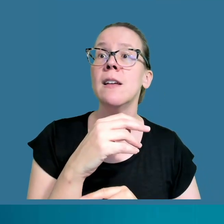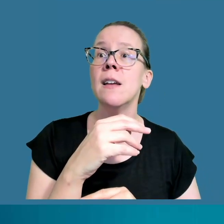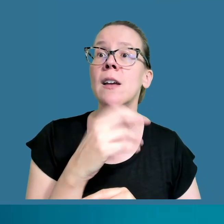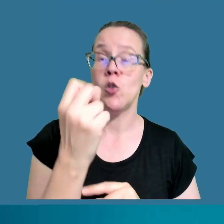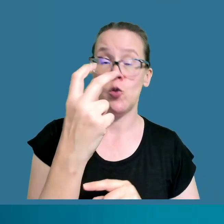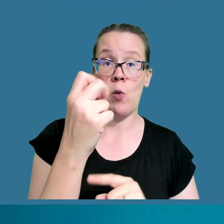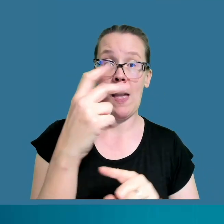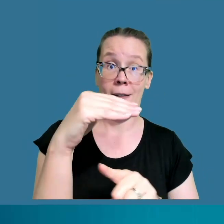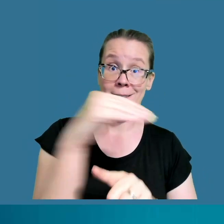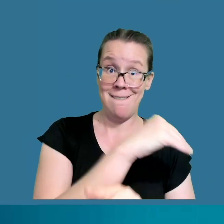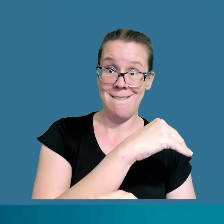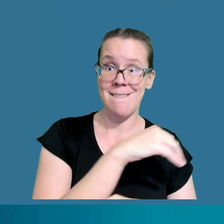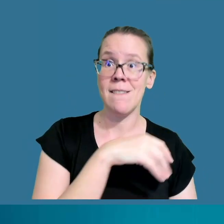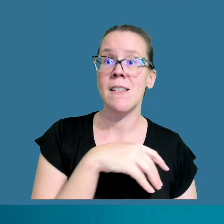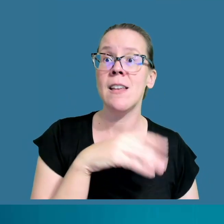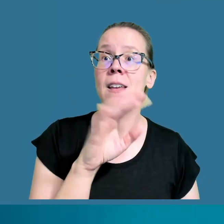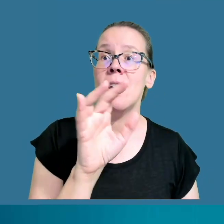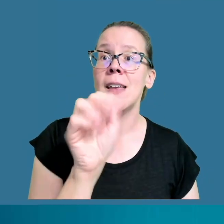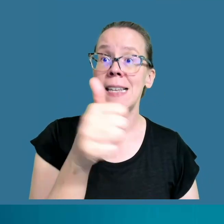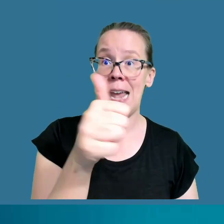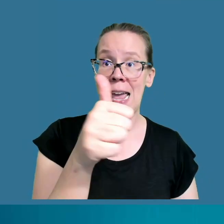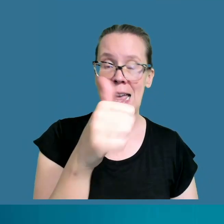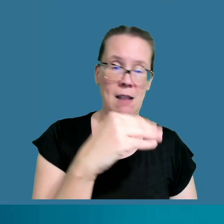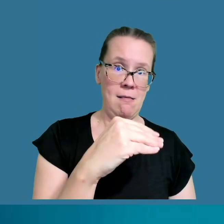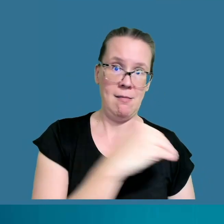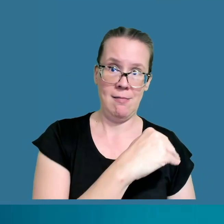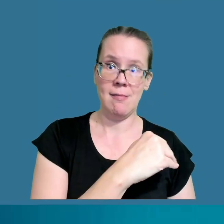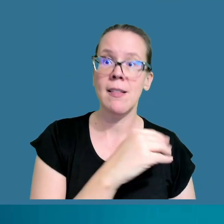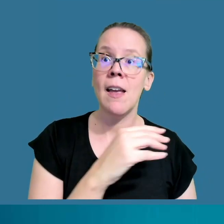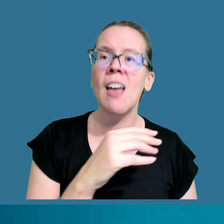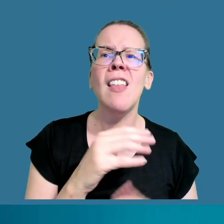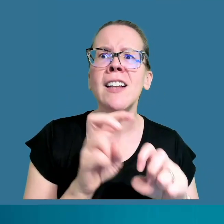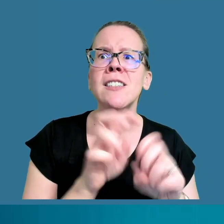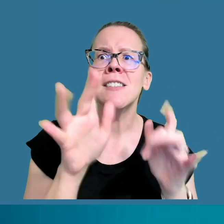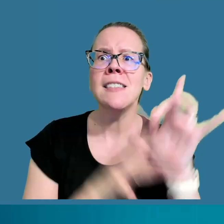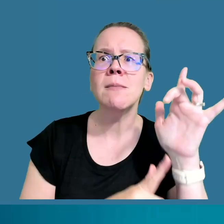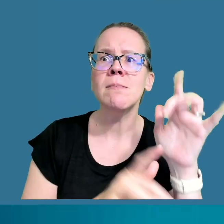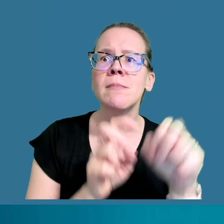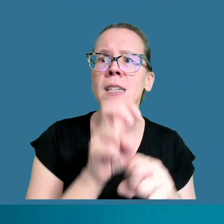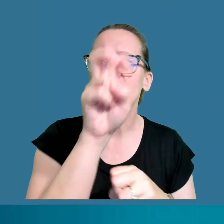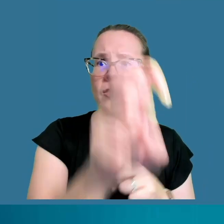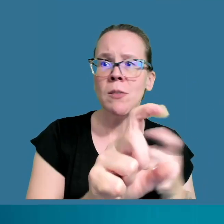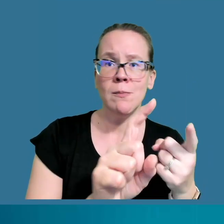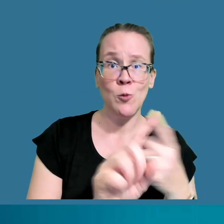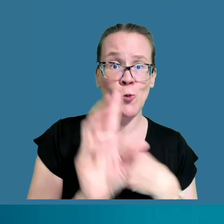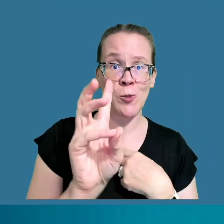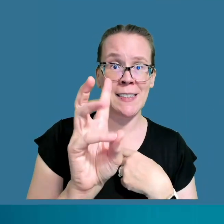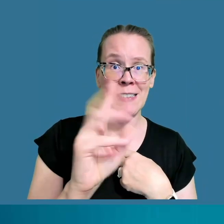Um, and so I added these hot pink stars to kind of show you where these are. So it's on 15 ,14,